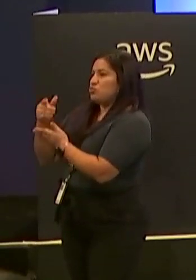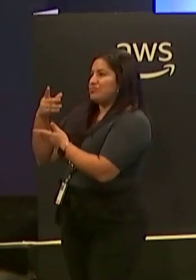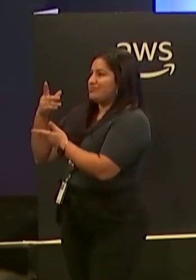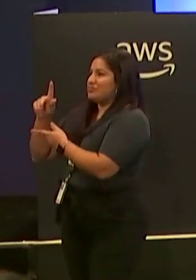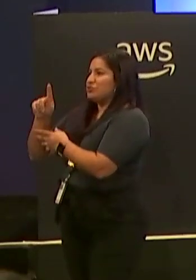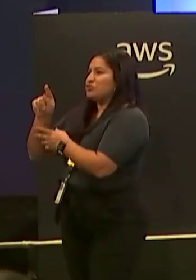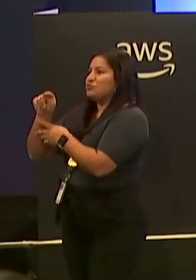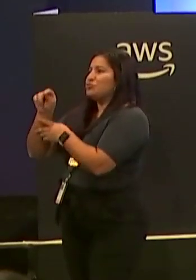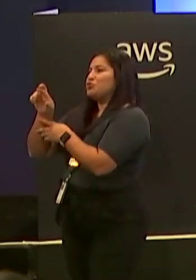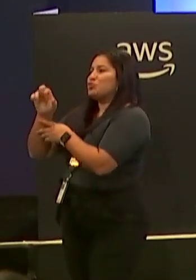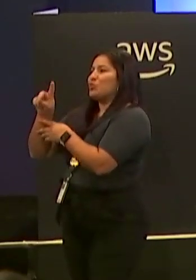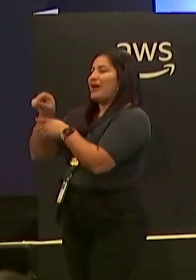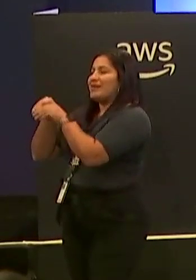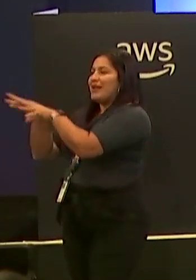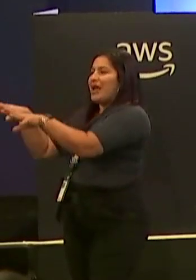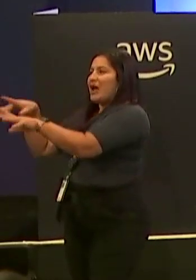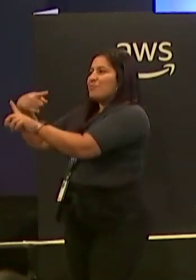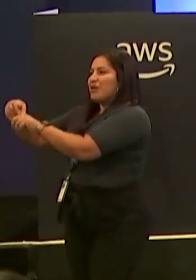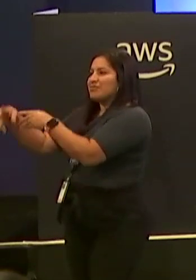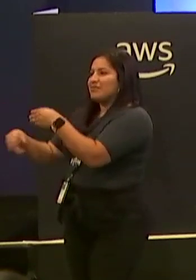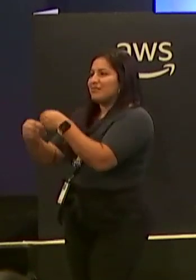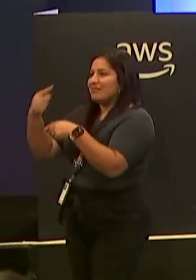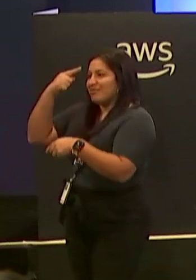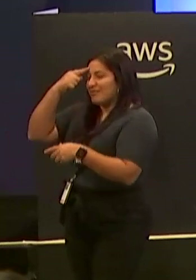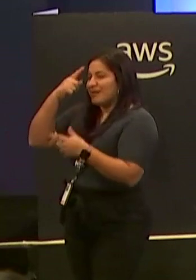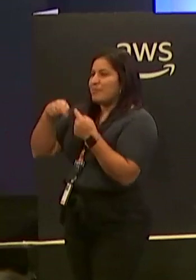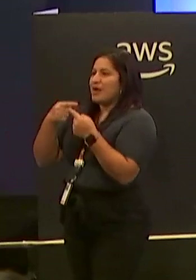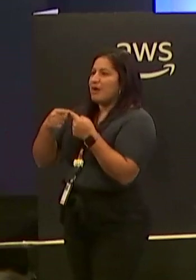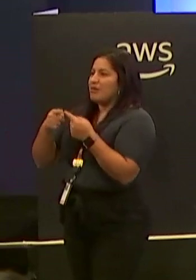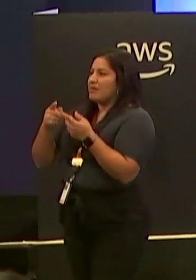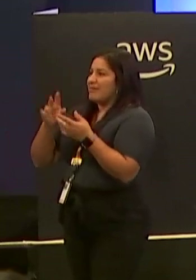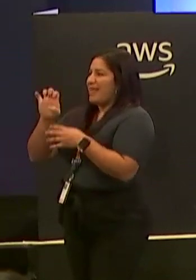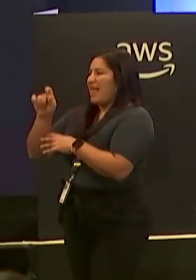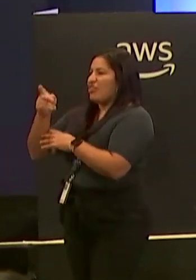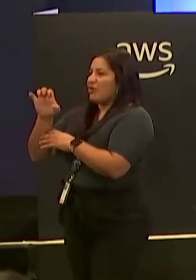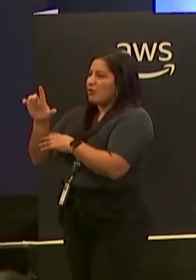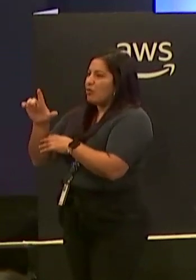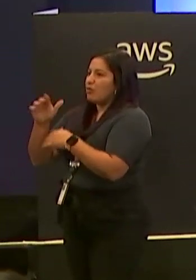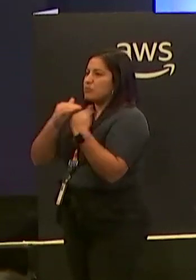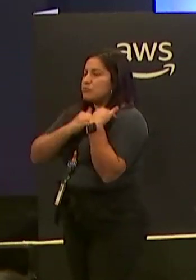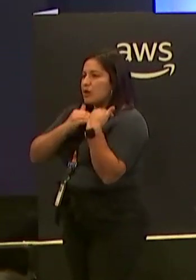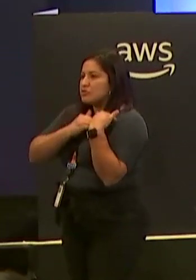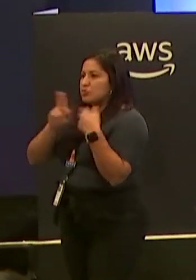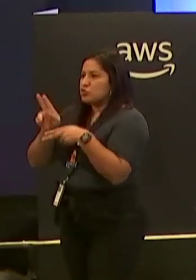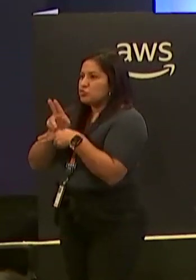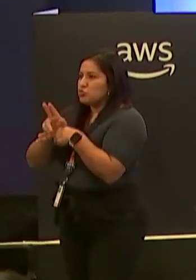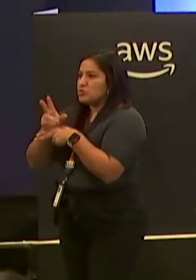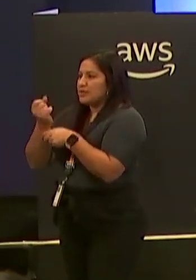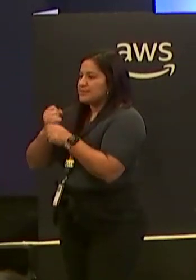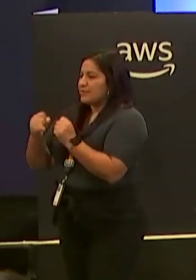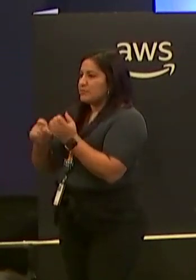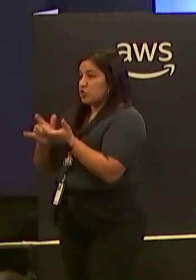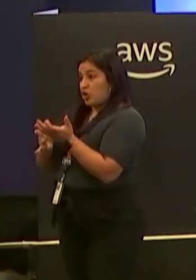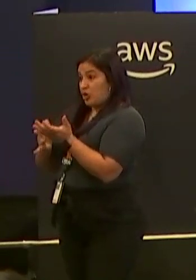ethical considerations and responsible use of the same technology.